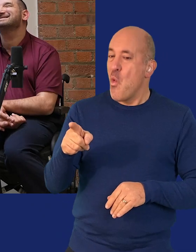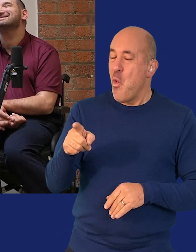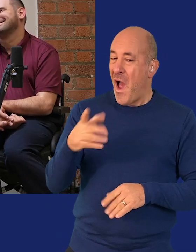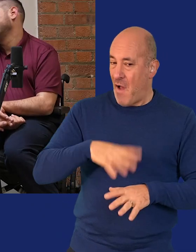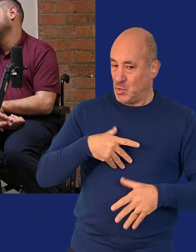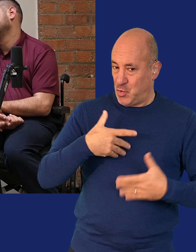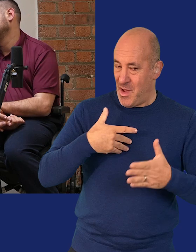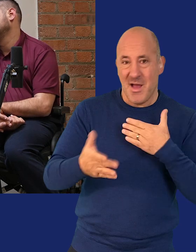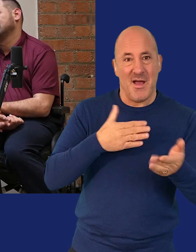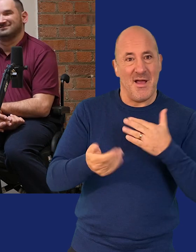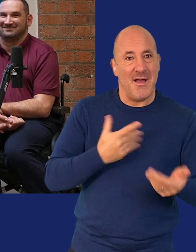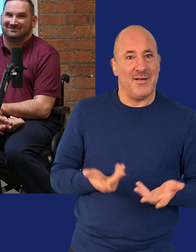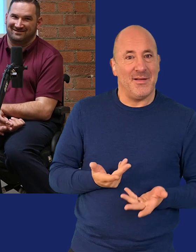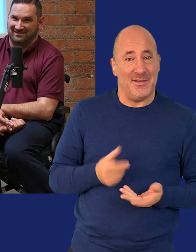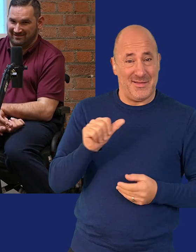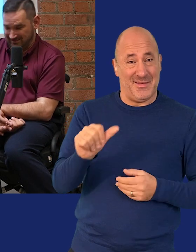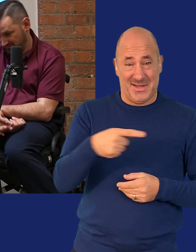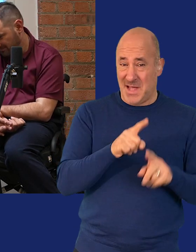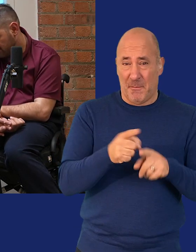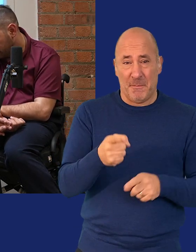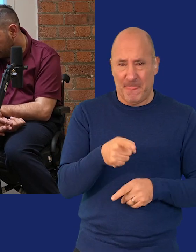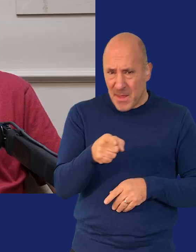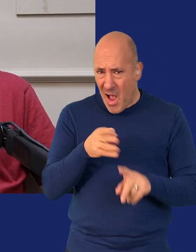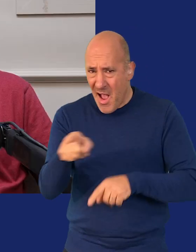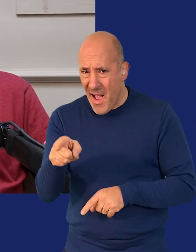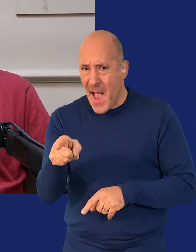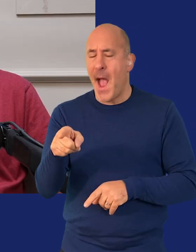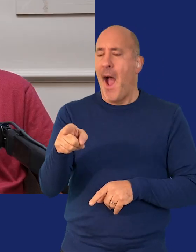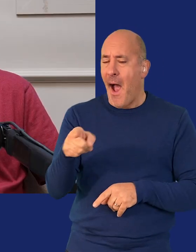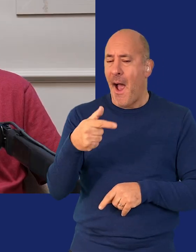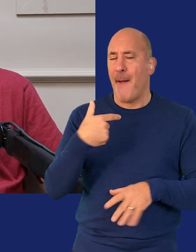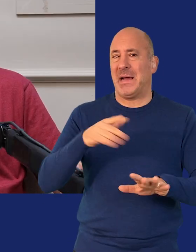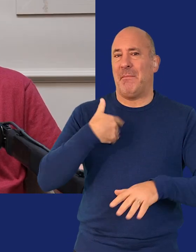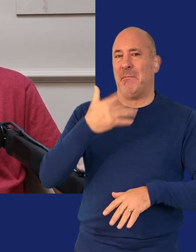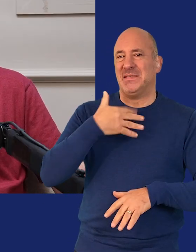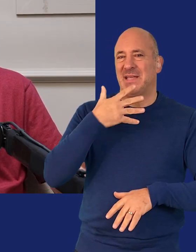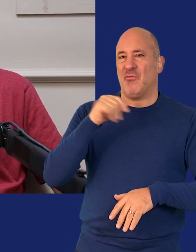So, um, Exactly what Harjeet said, so identify it, yeah, recognize that you've made a mistake.